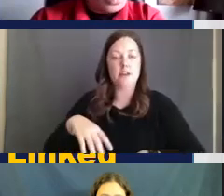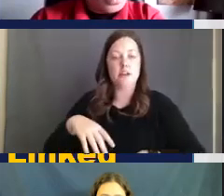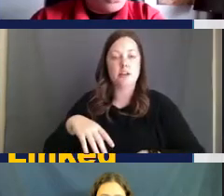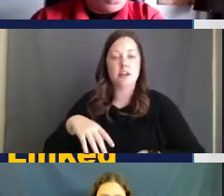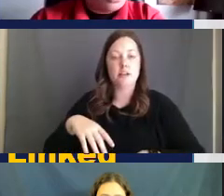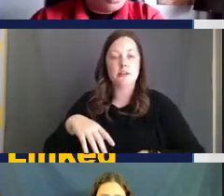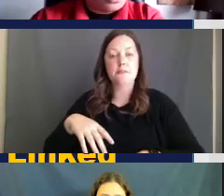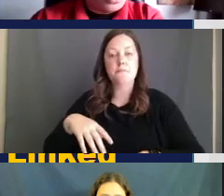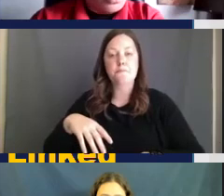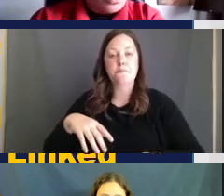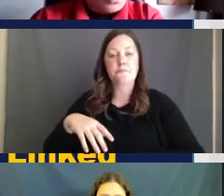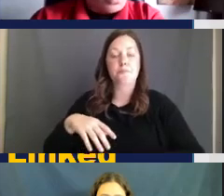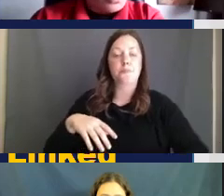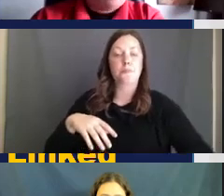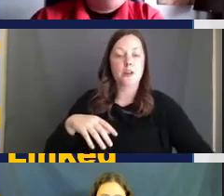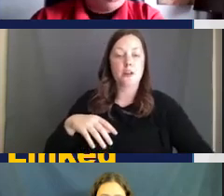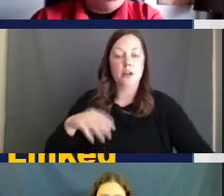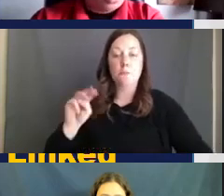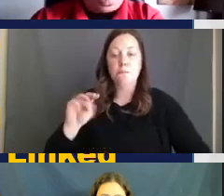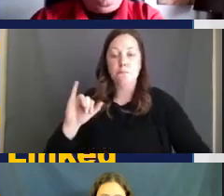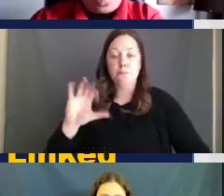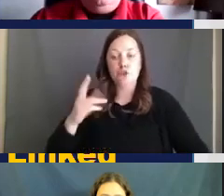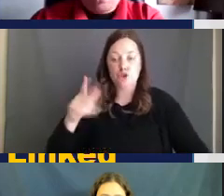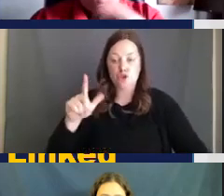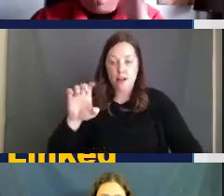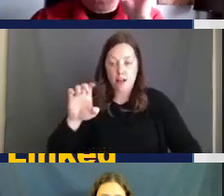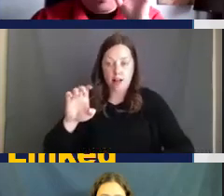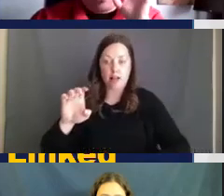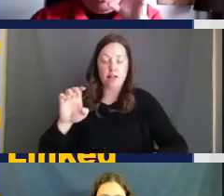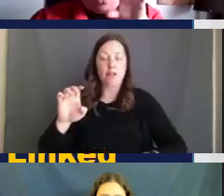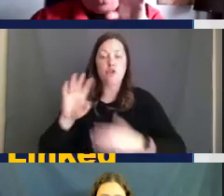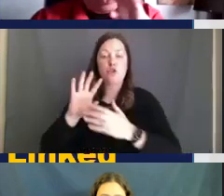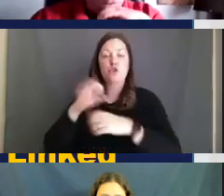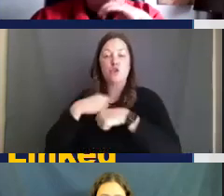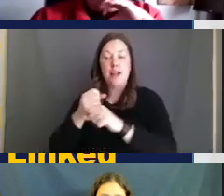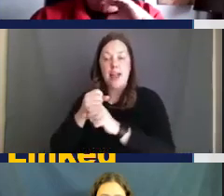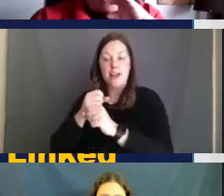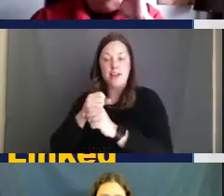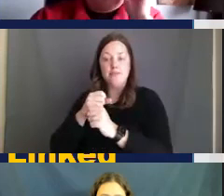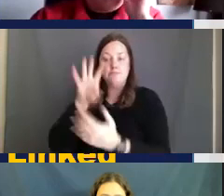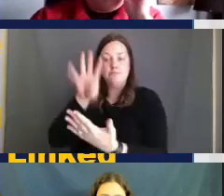Again, it's really kind of editing when you do a basic PowerPoint.